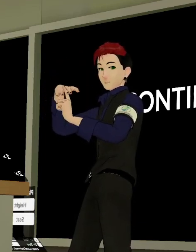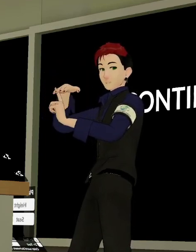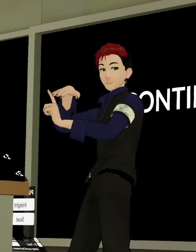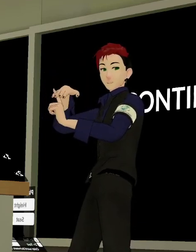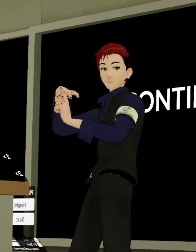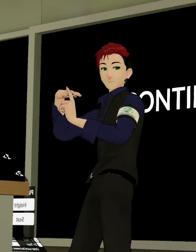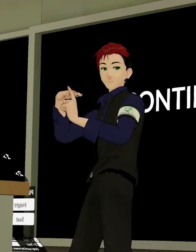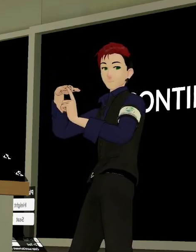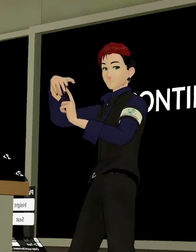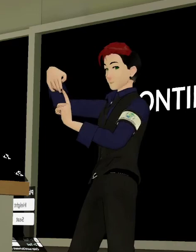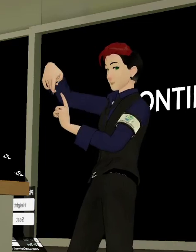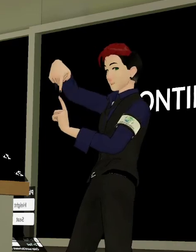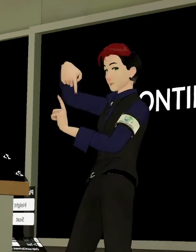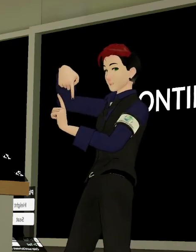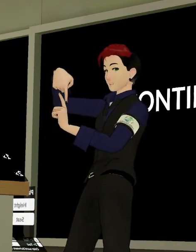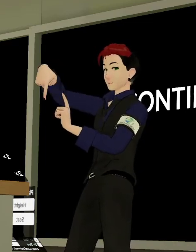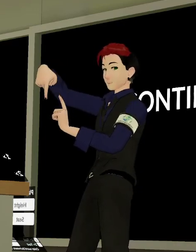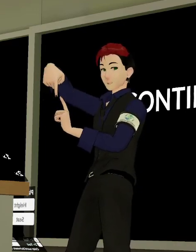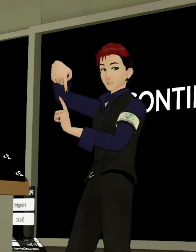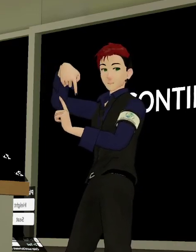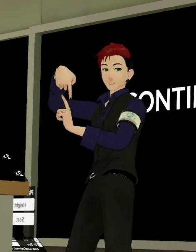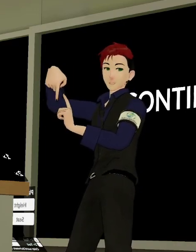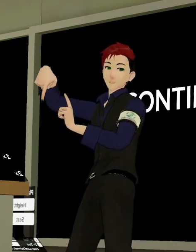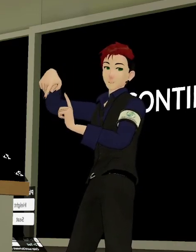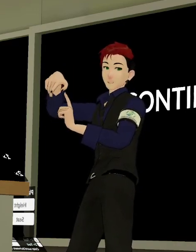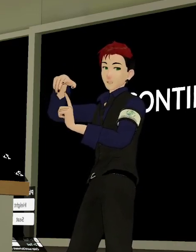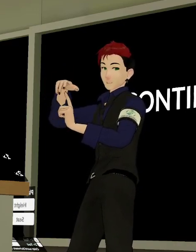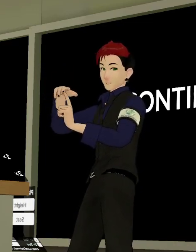spin it around we're talking about all the things that happened around this